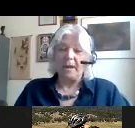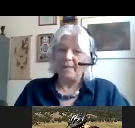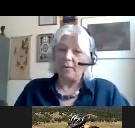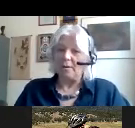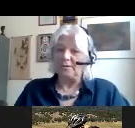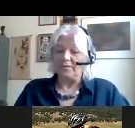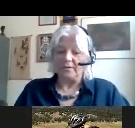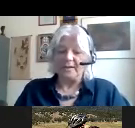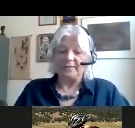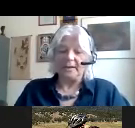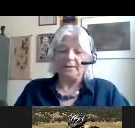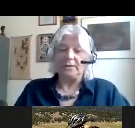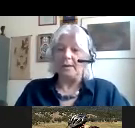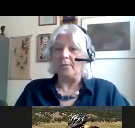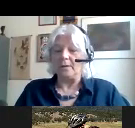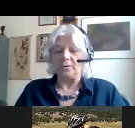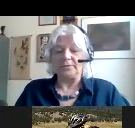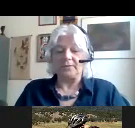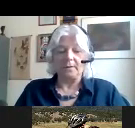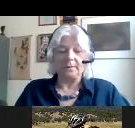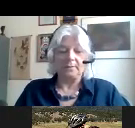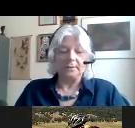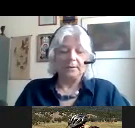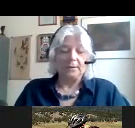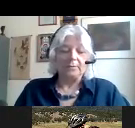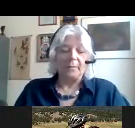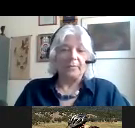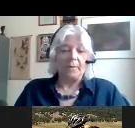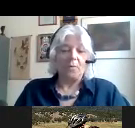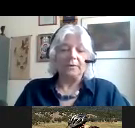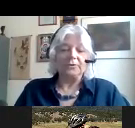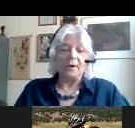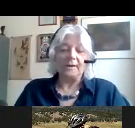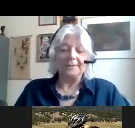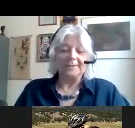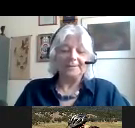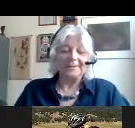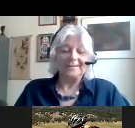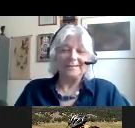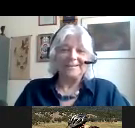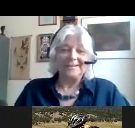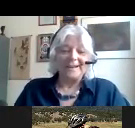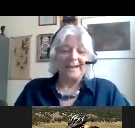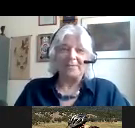they were also very devastating to minority groups of color. Remember that war on drugs?